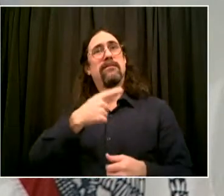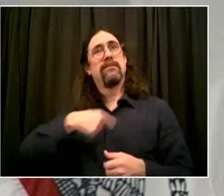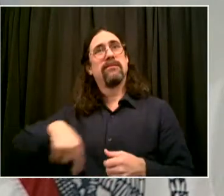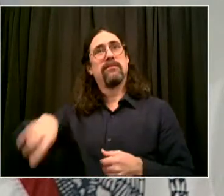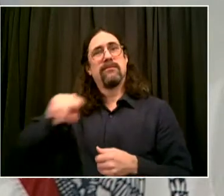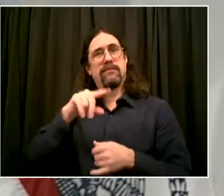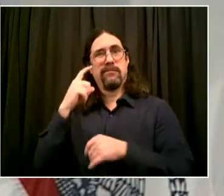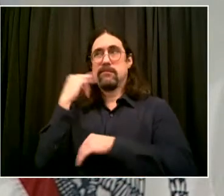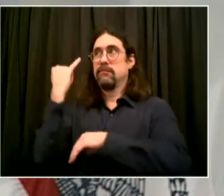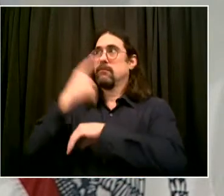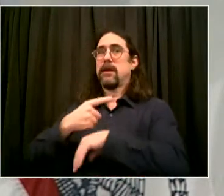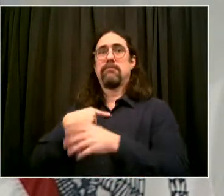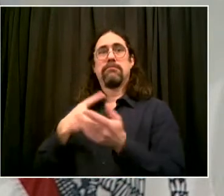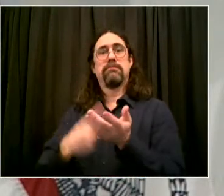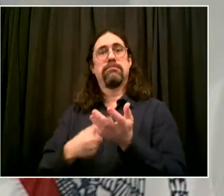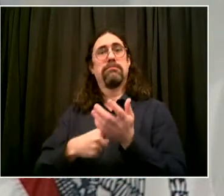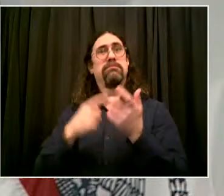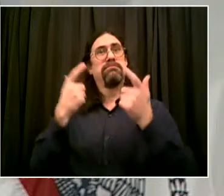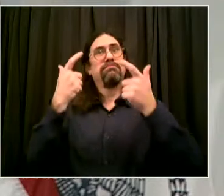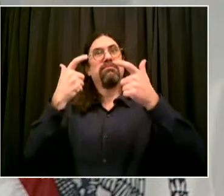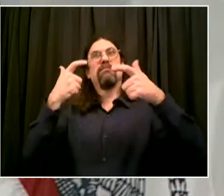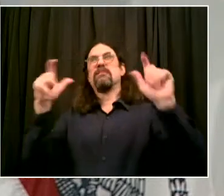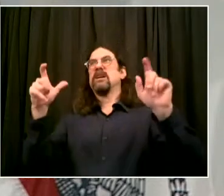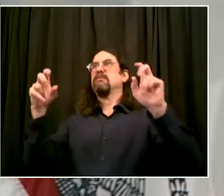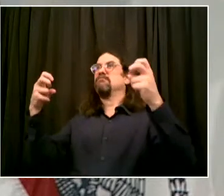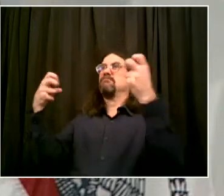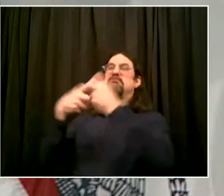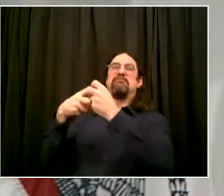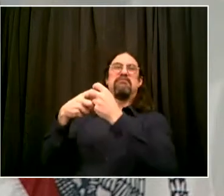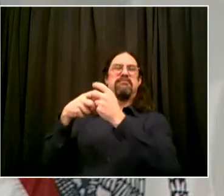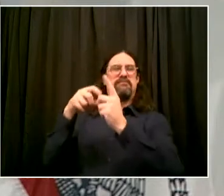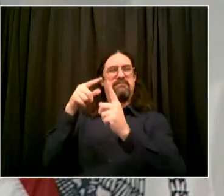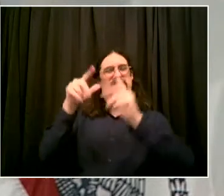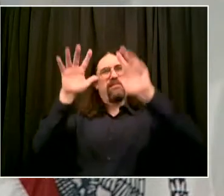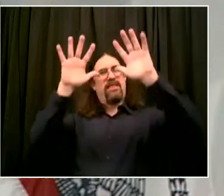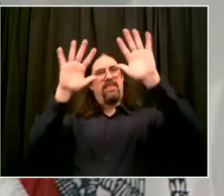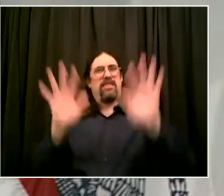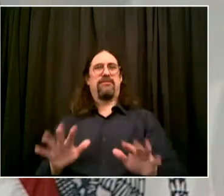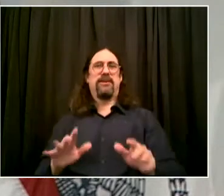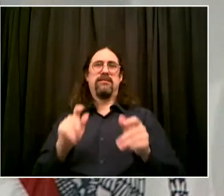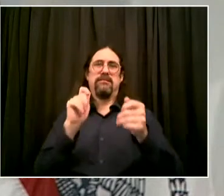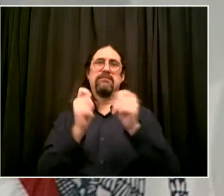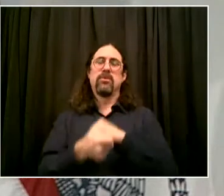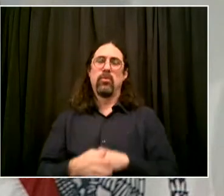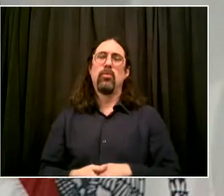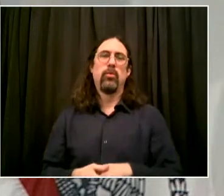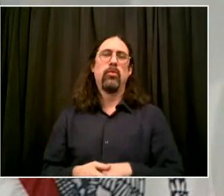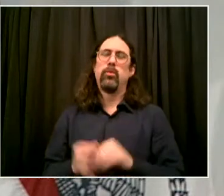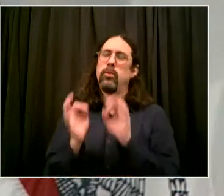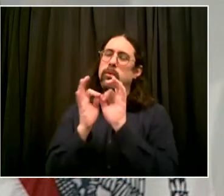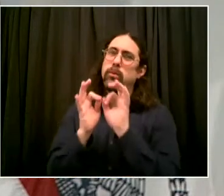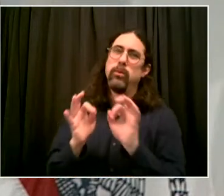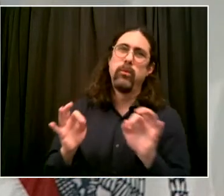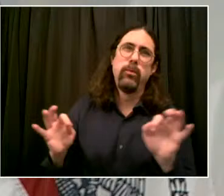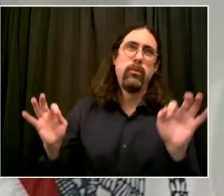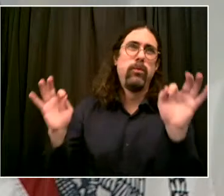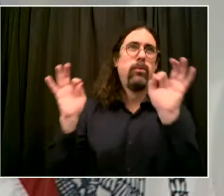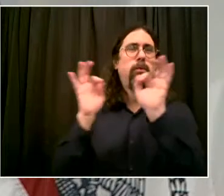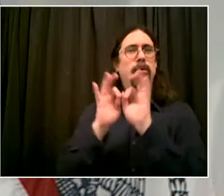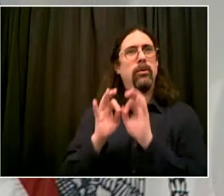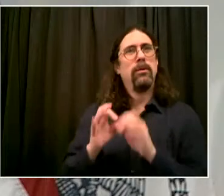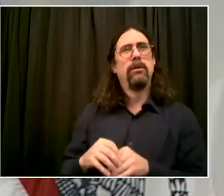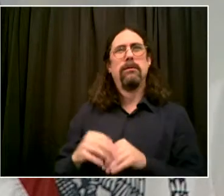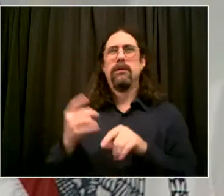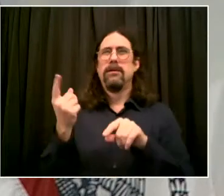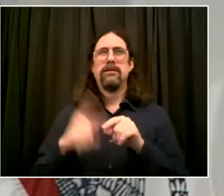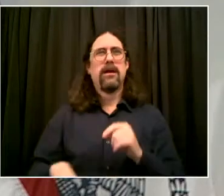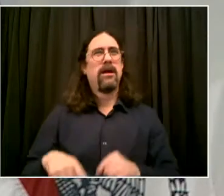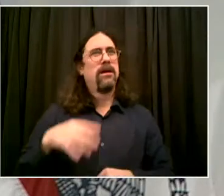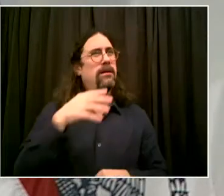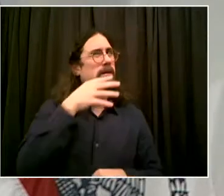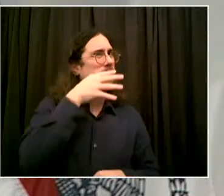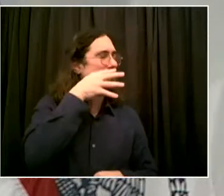FORWARD WHICH IS